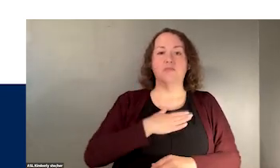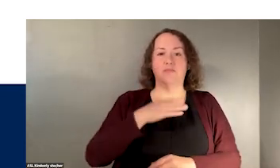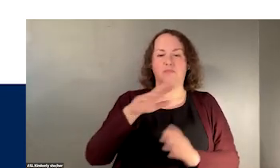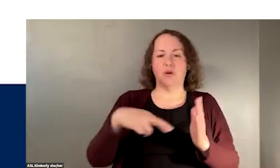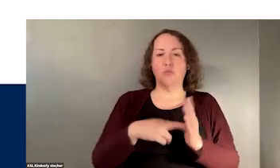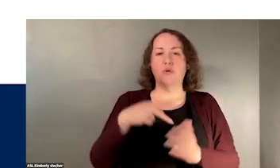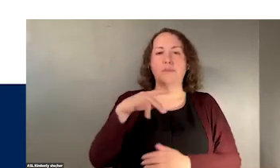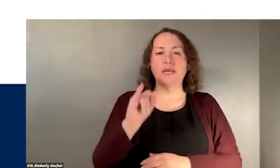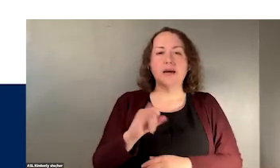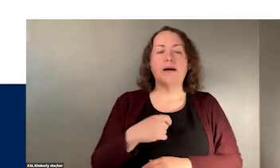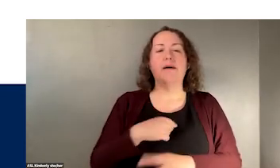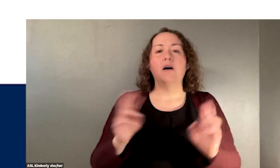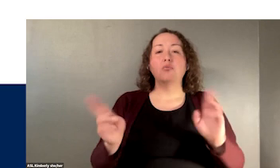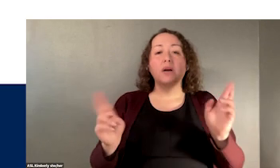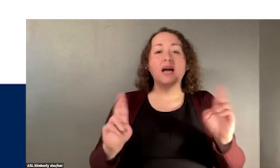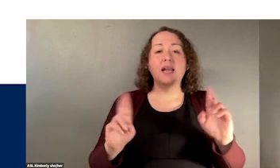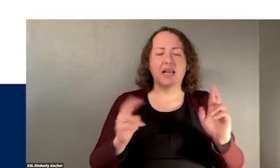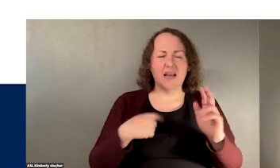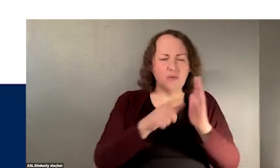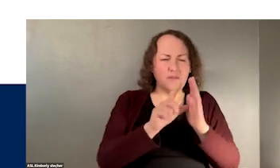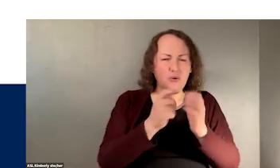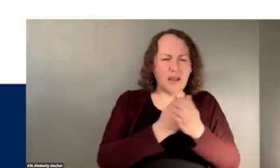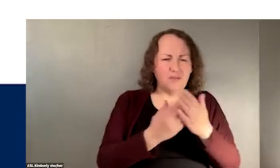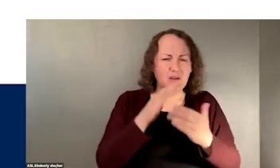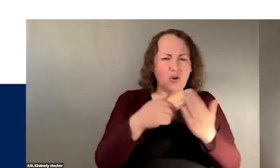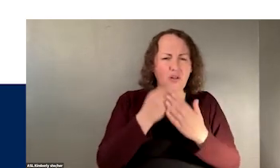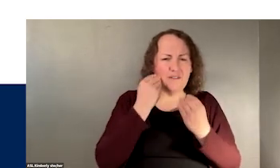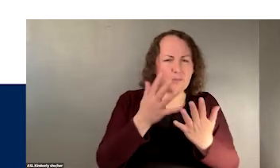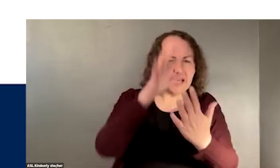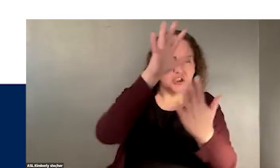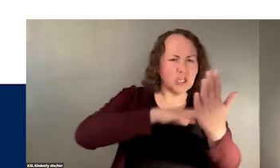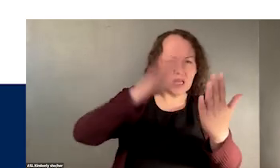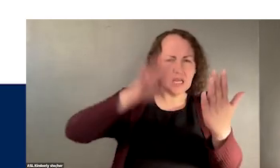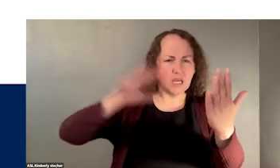you've reviewed all the information that's in the particular document that you're creating --